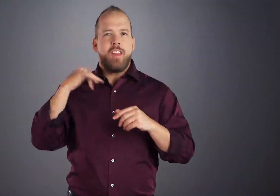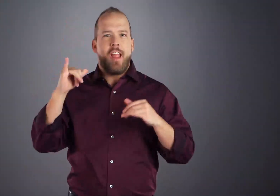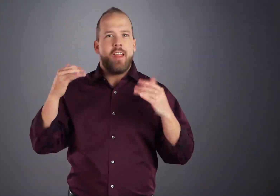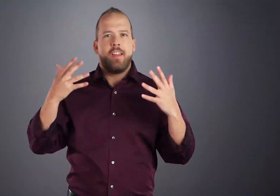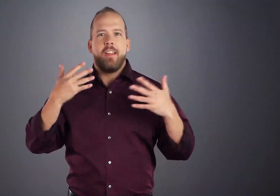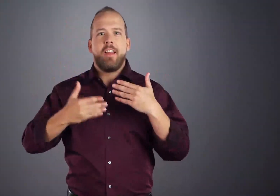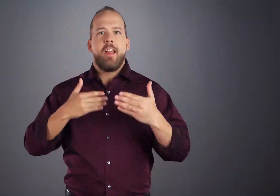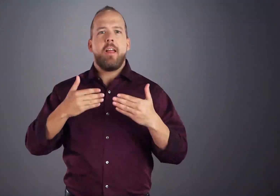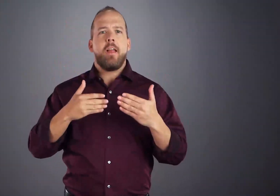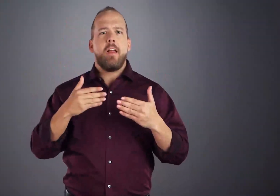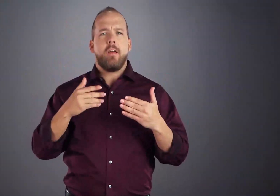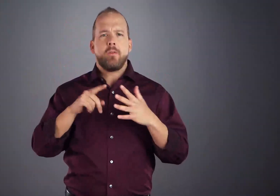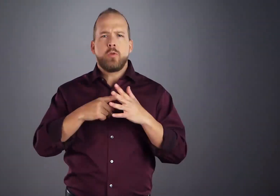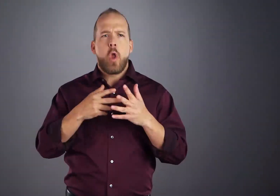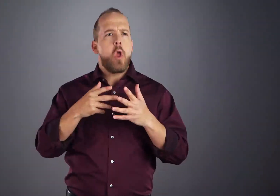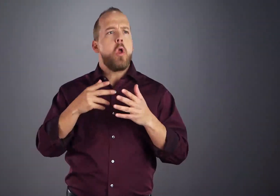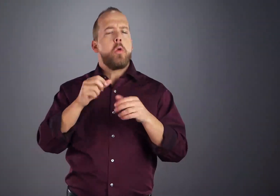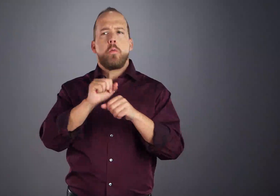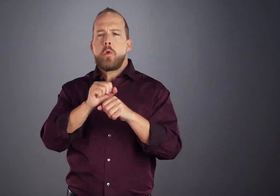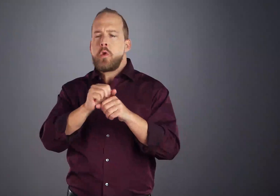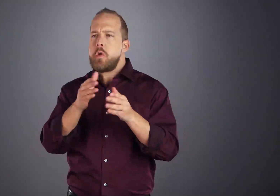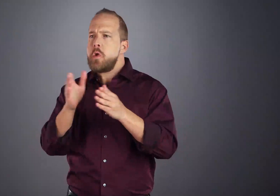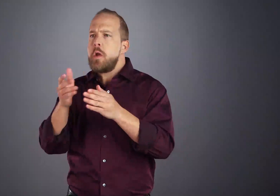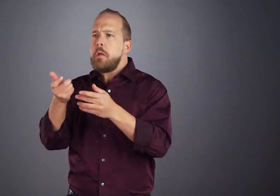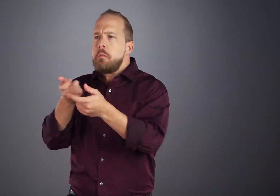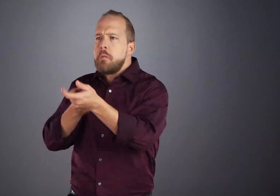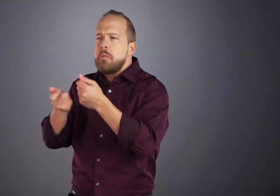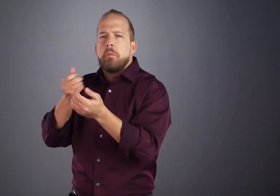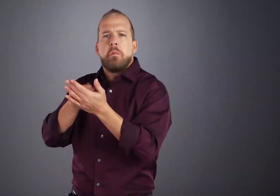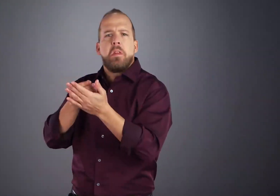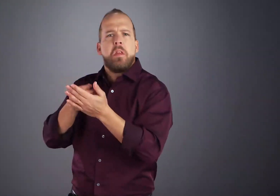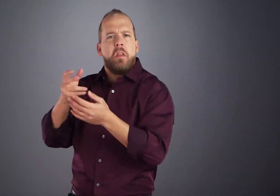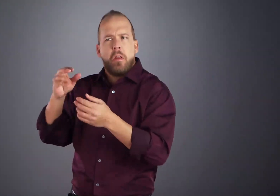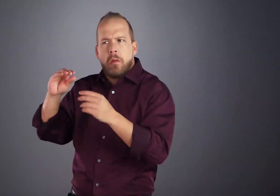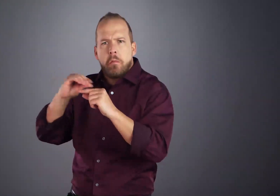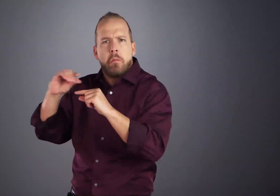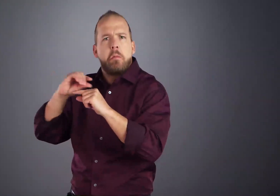For three or four months the goose hung high.